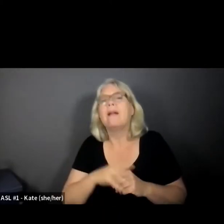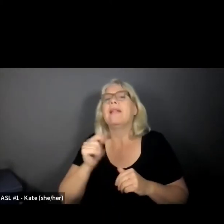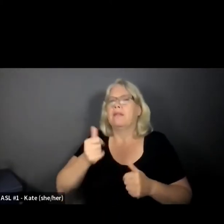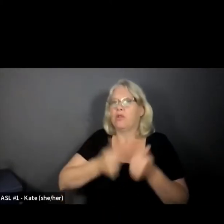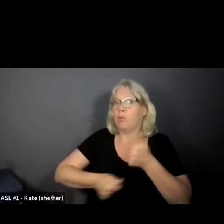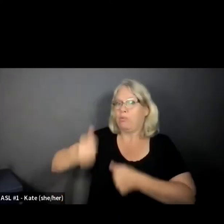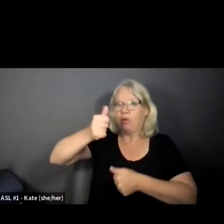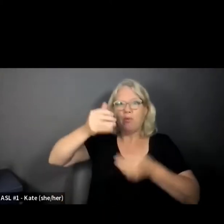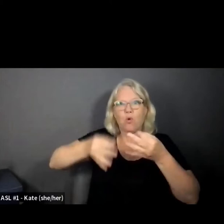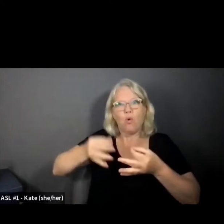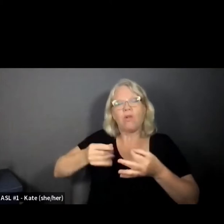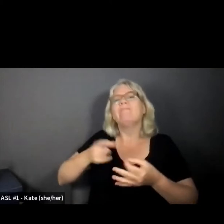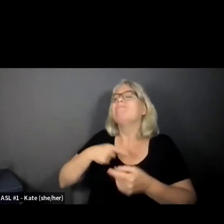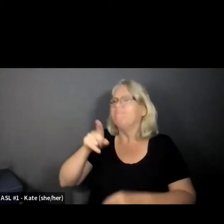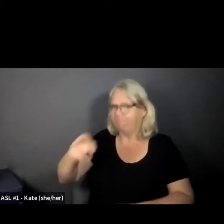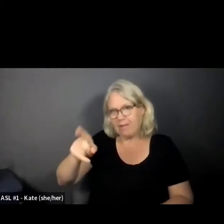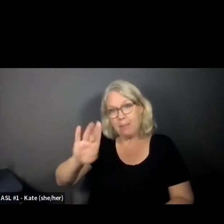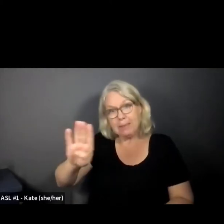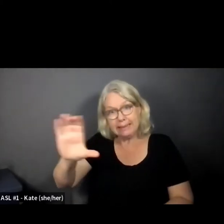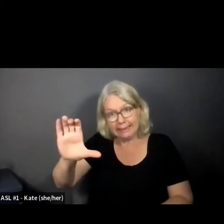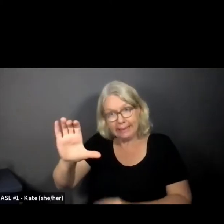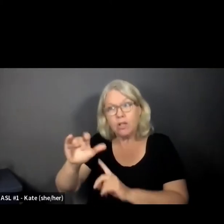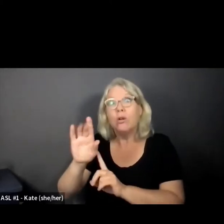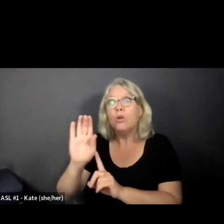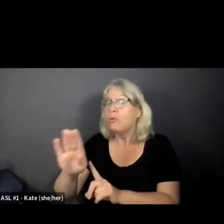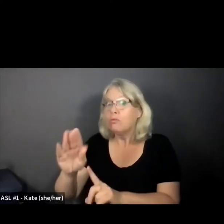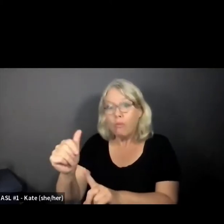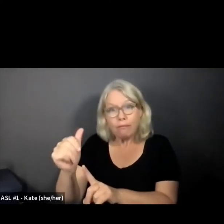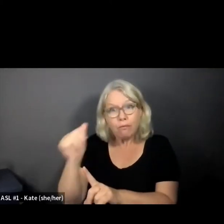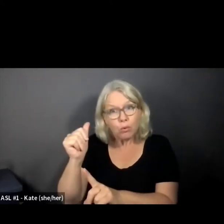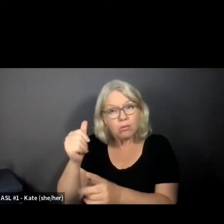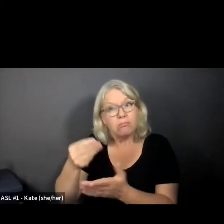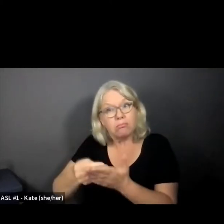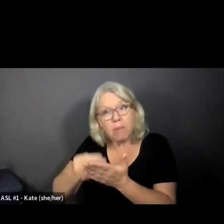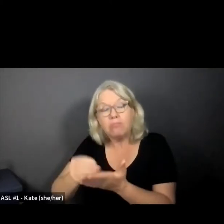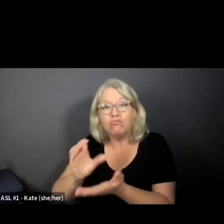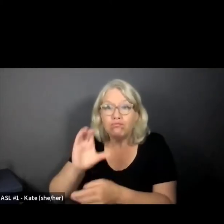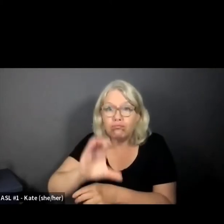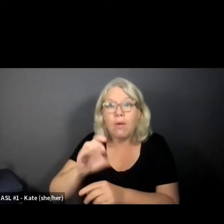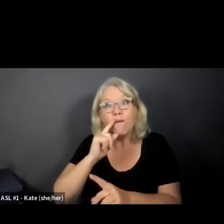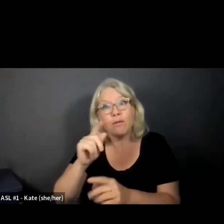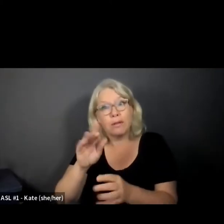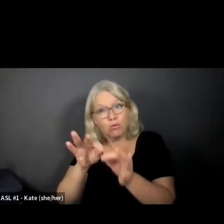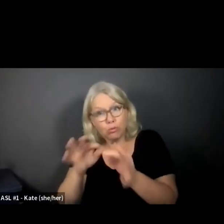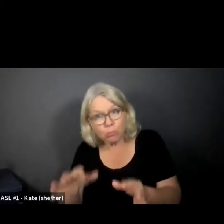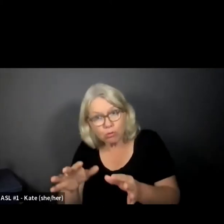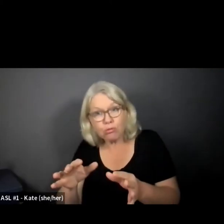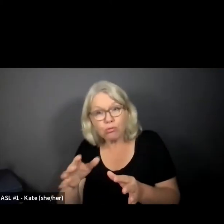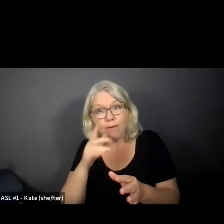LANGUAGE INTERPRETATION FOR DEAF PATIENTS WAS UNCONSTITUTIONAL AND VIOLATED THE EQUALITY RIGHTS.